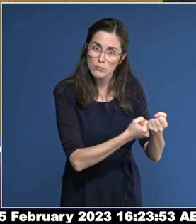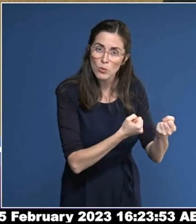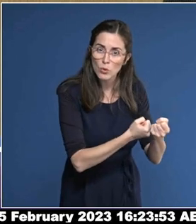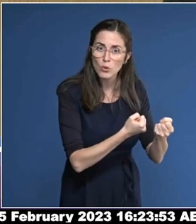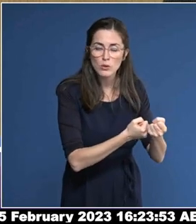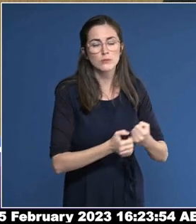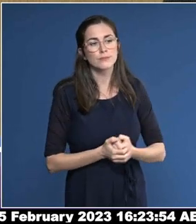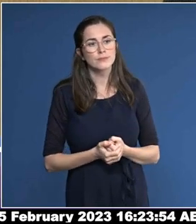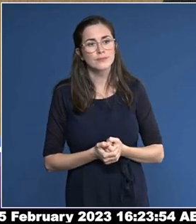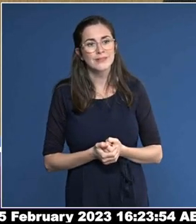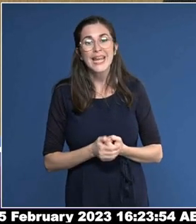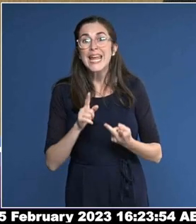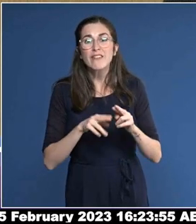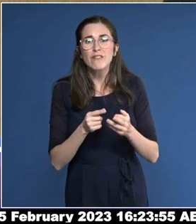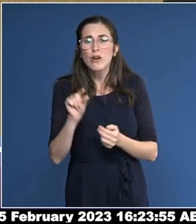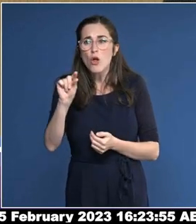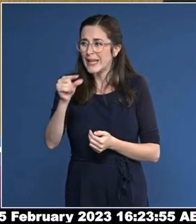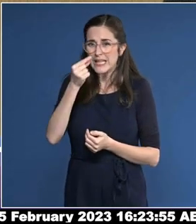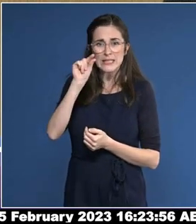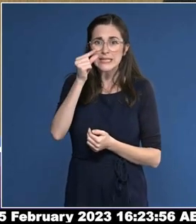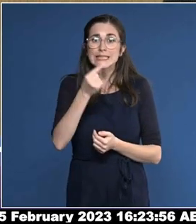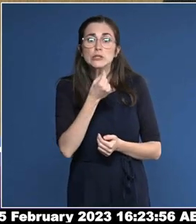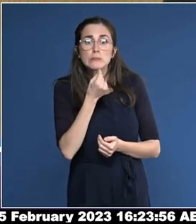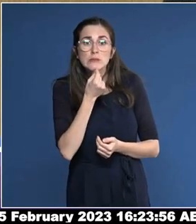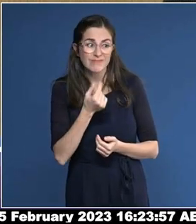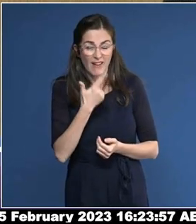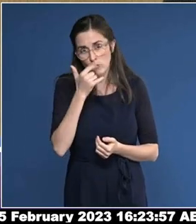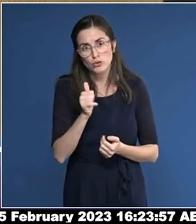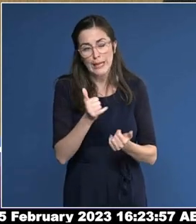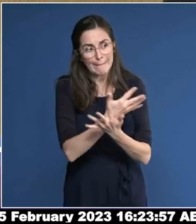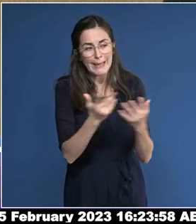Where others may only have - we see unfortunately too many examples of 10 or 12